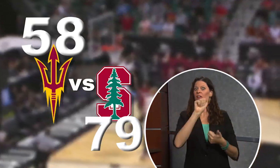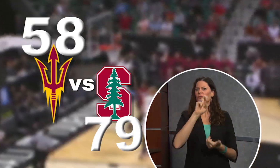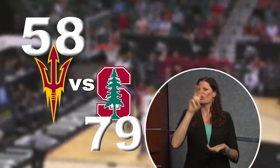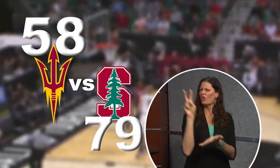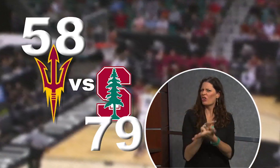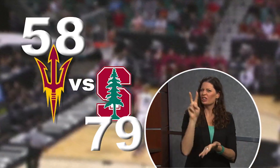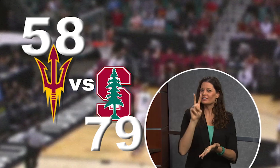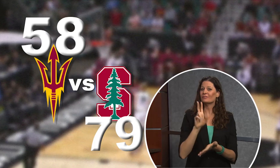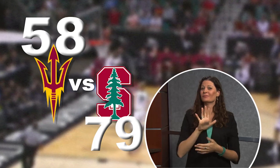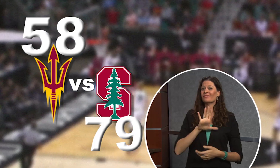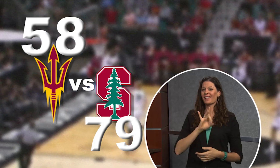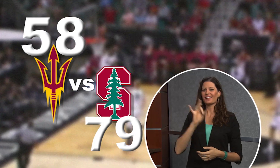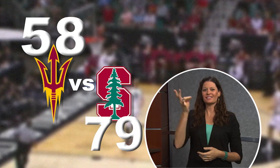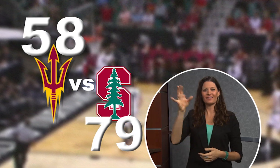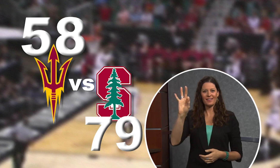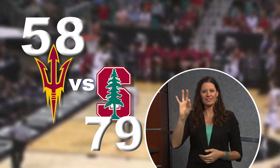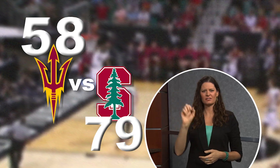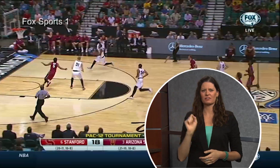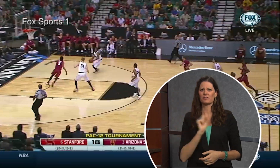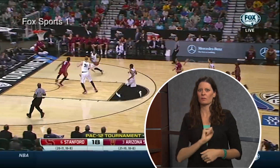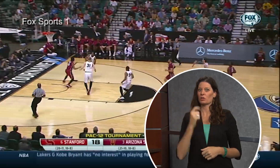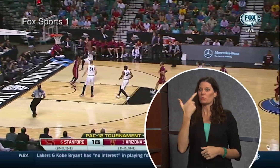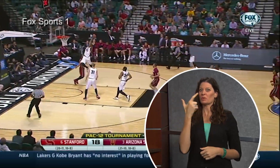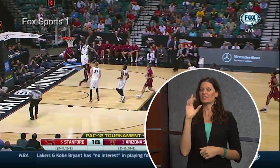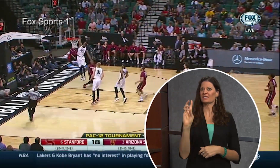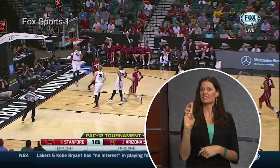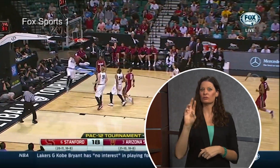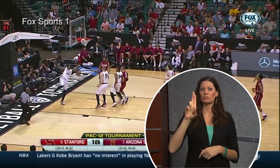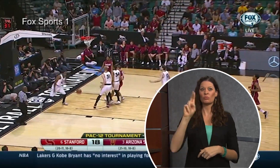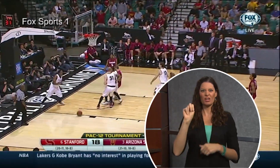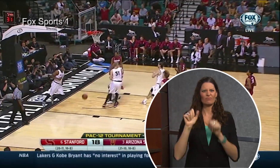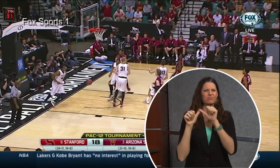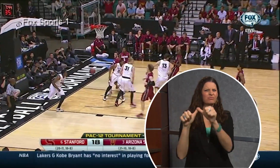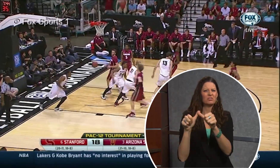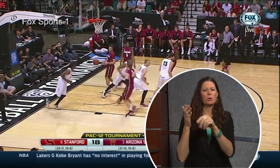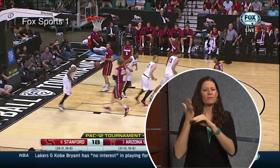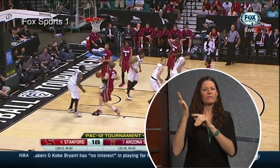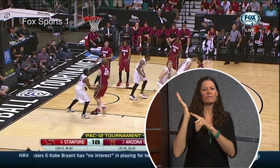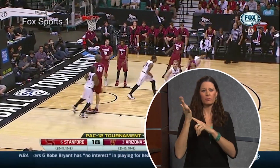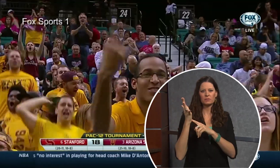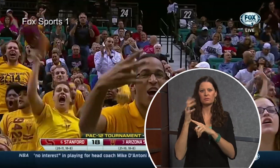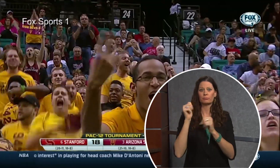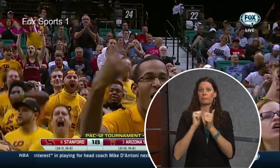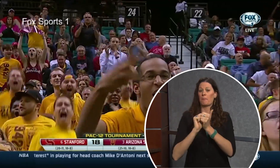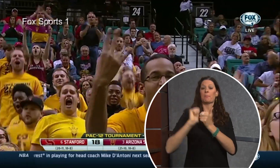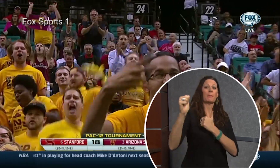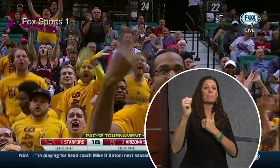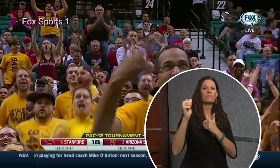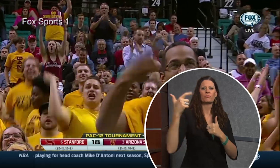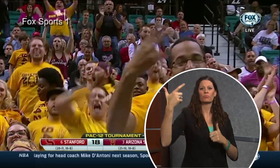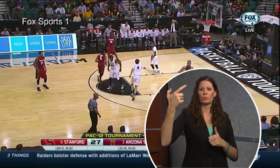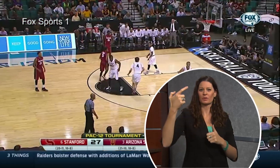THE TOURNAMENT. THE GAME ENDED WITH 58 TO 79. THE CARDINALS USED A 21 TO SIX RUN IN